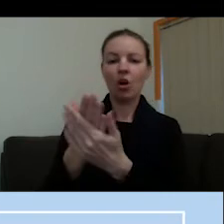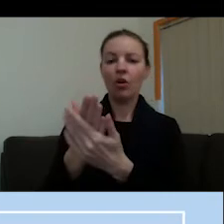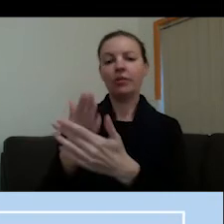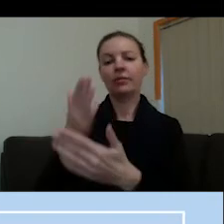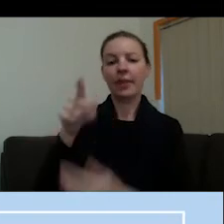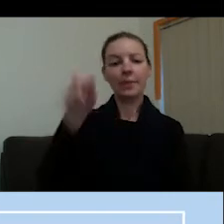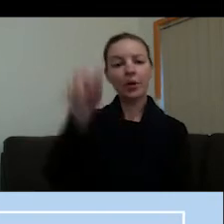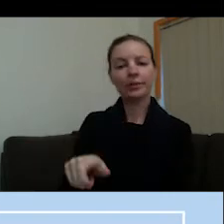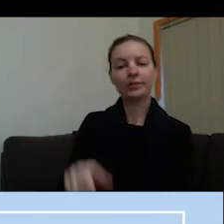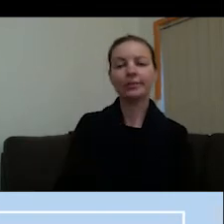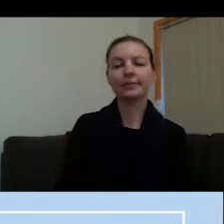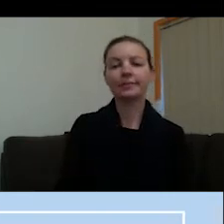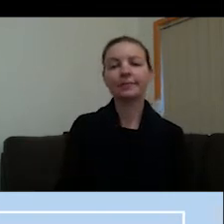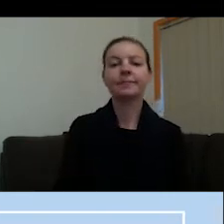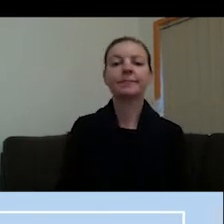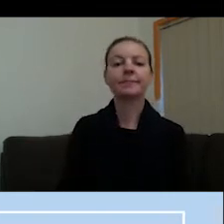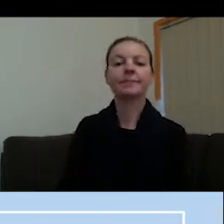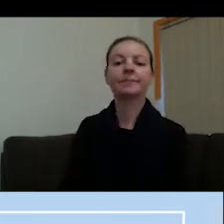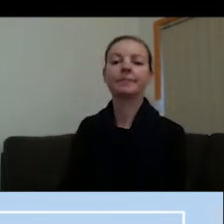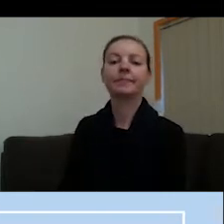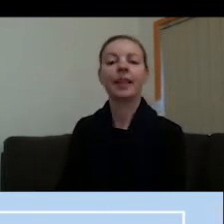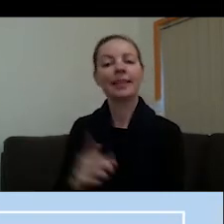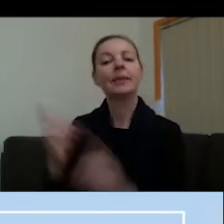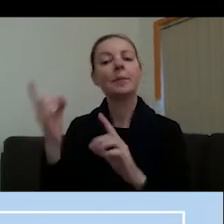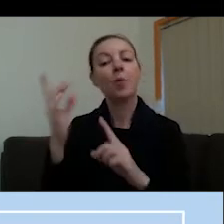really important thing to touch on when we're talking about what